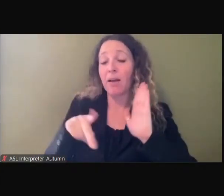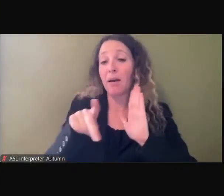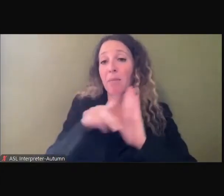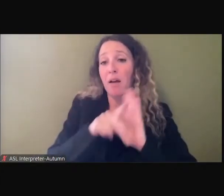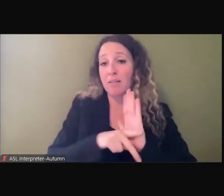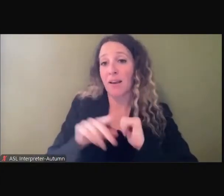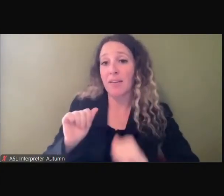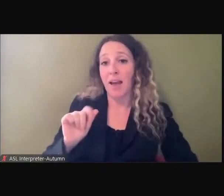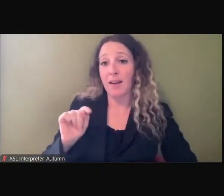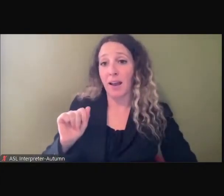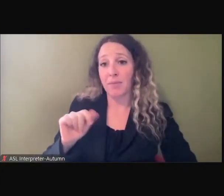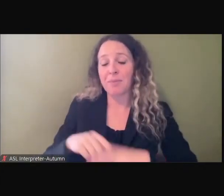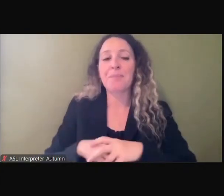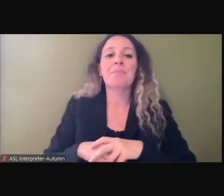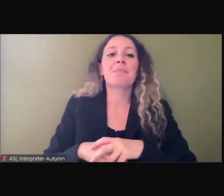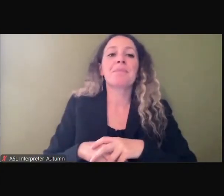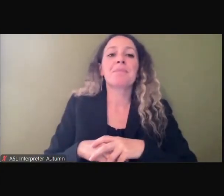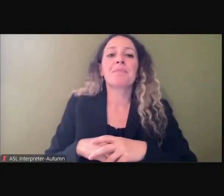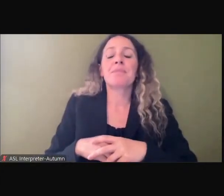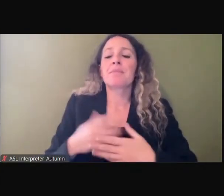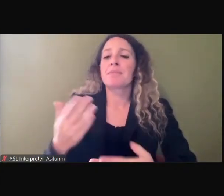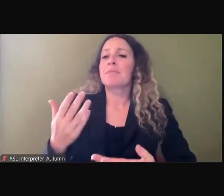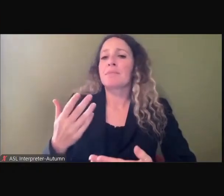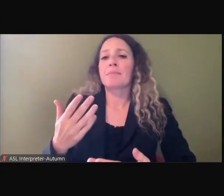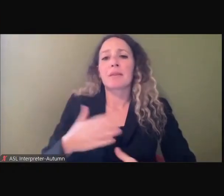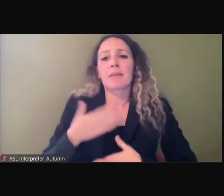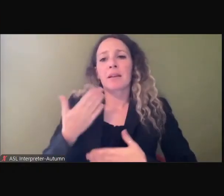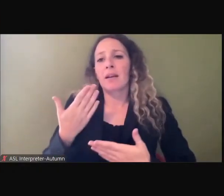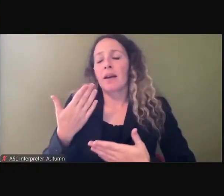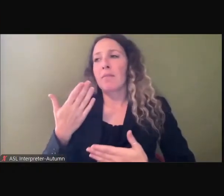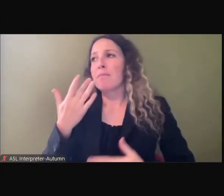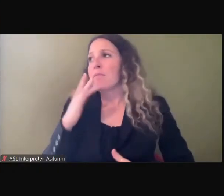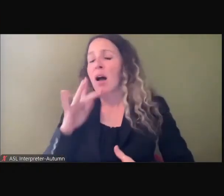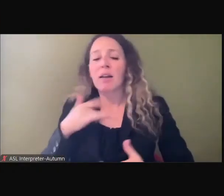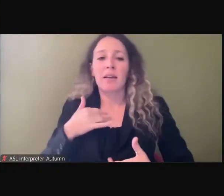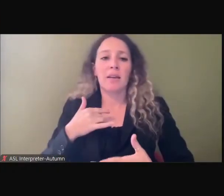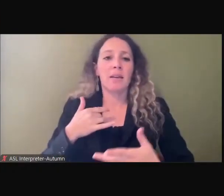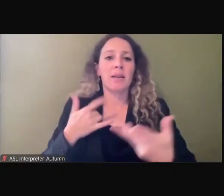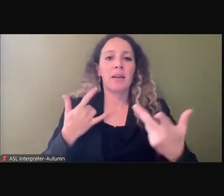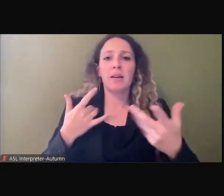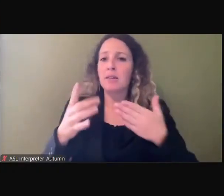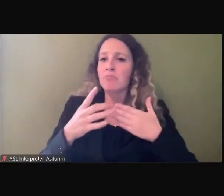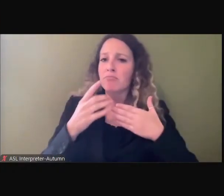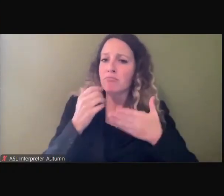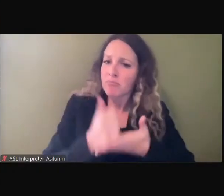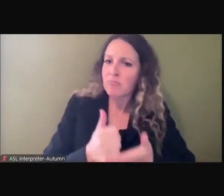I am privileged to represent an organization that is singularly focused on advancing telehealth.